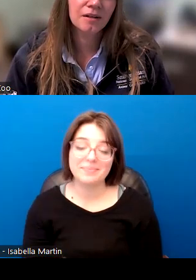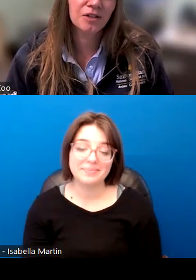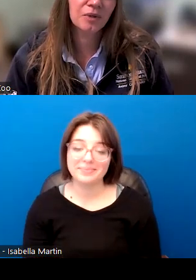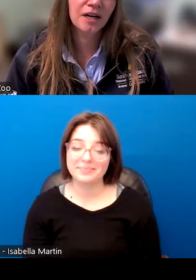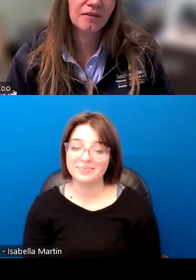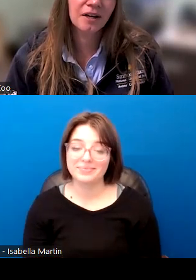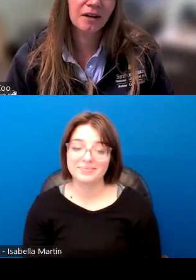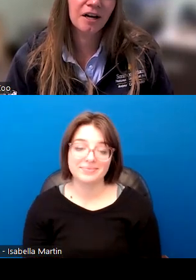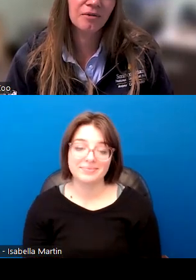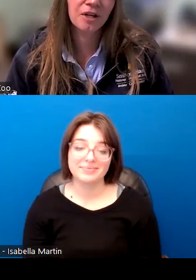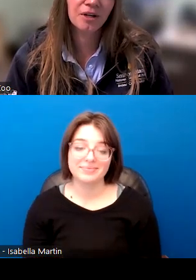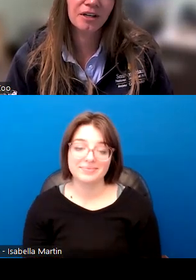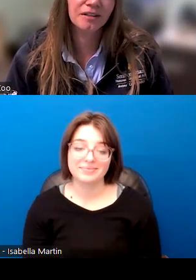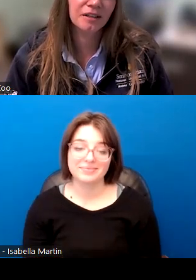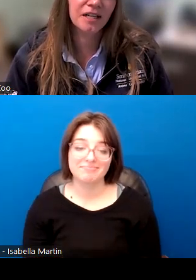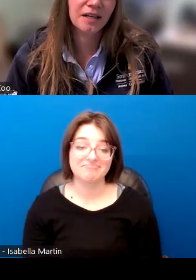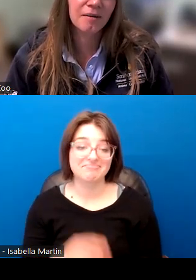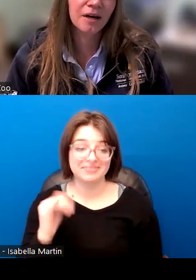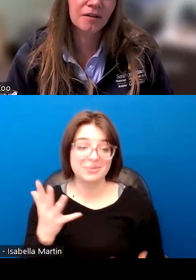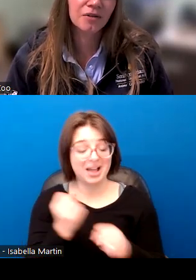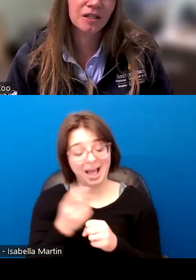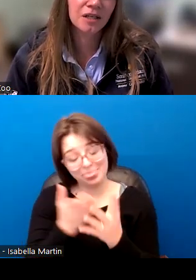these are what kind of got him through that period and that that amount that you see